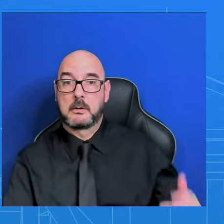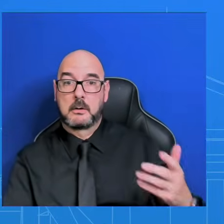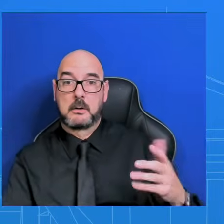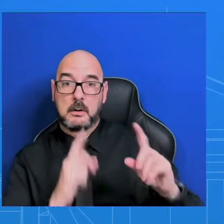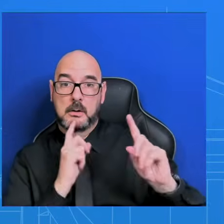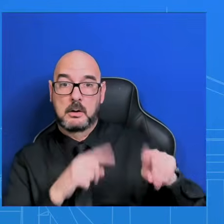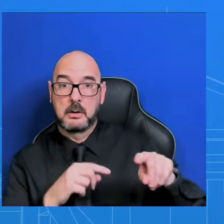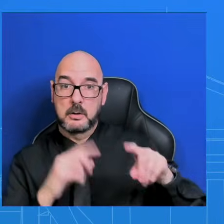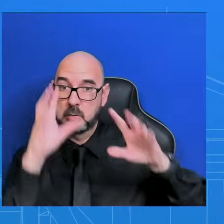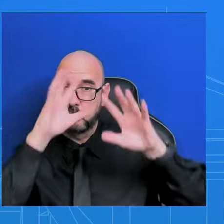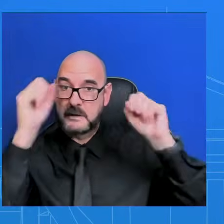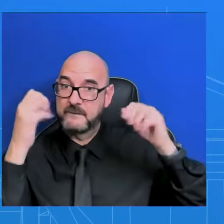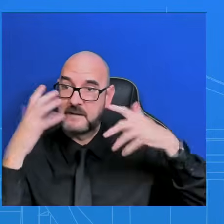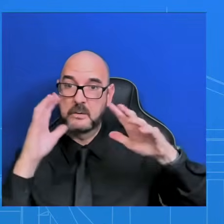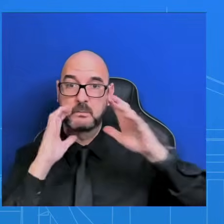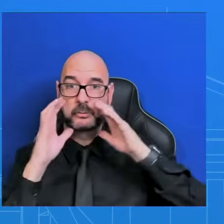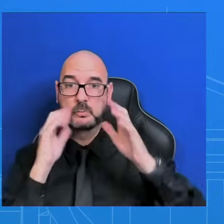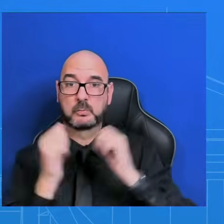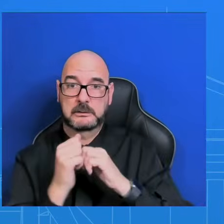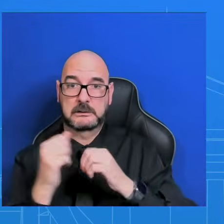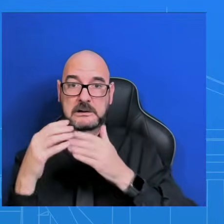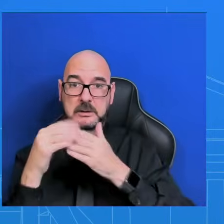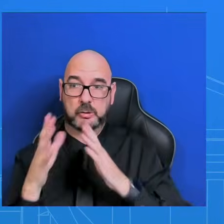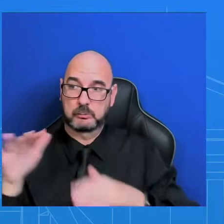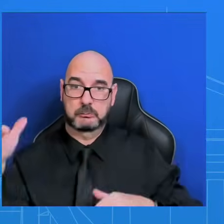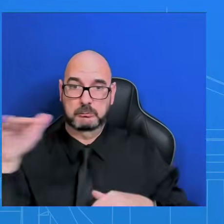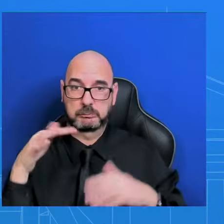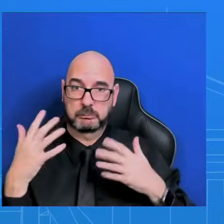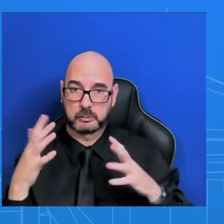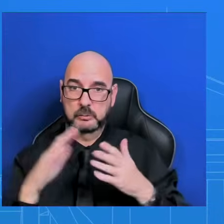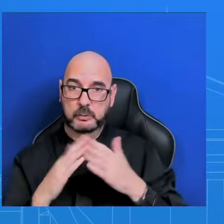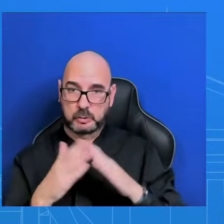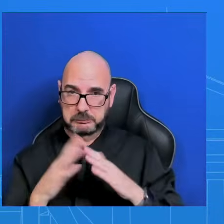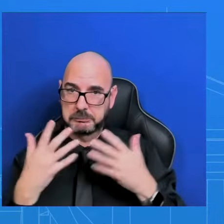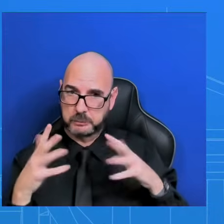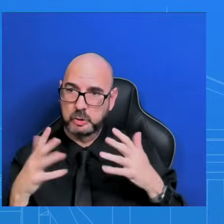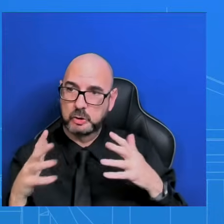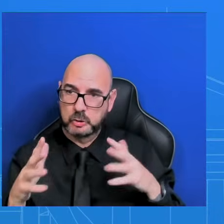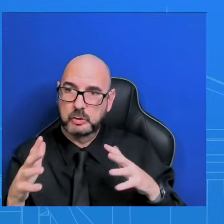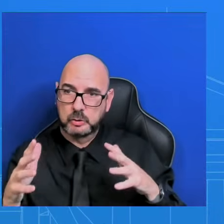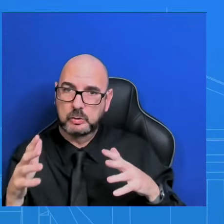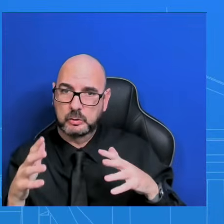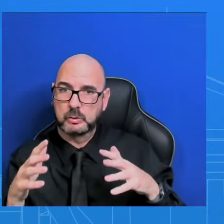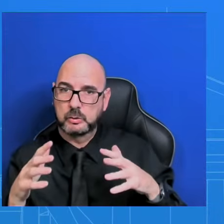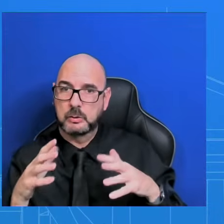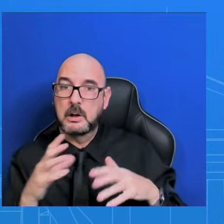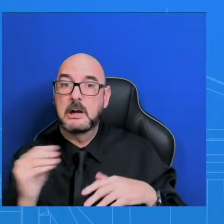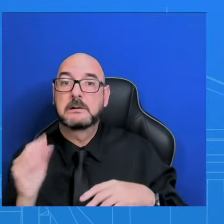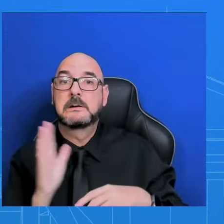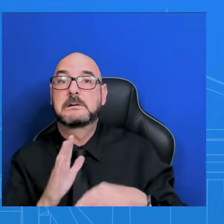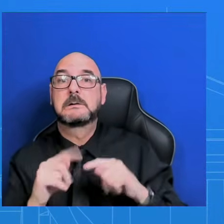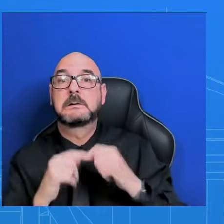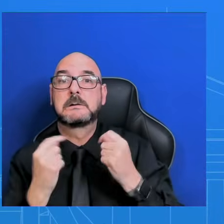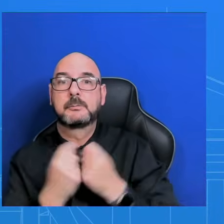in the respective communities. His team has -- regularly have stayed in touch with members and leaders